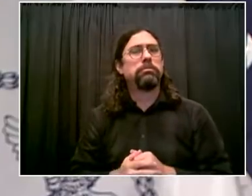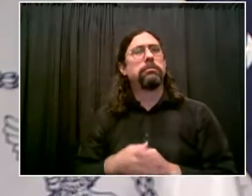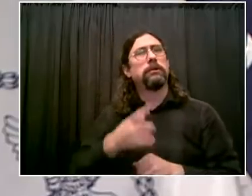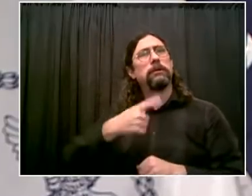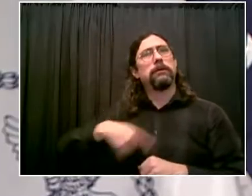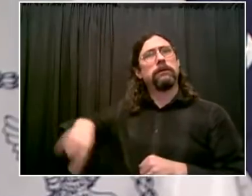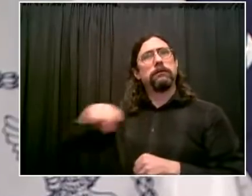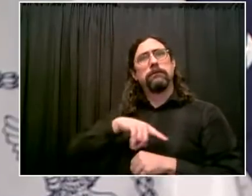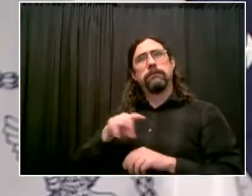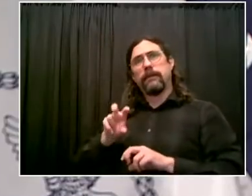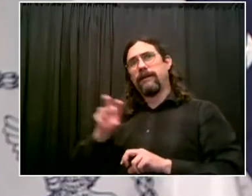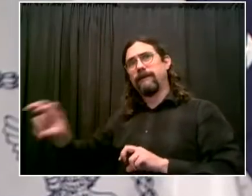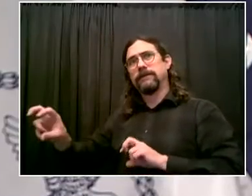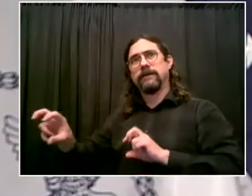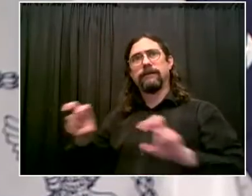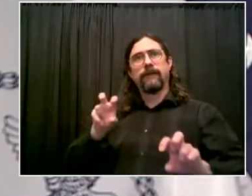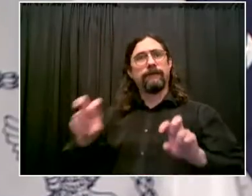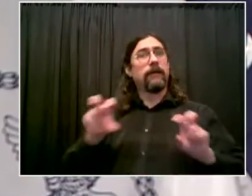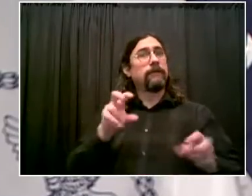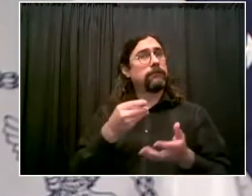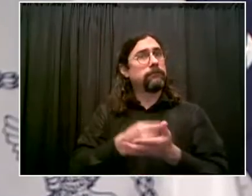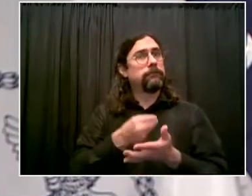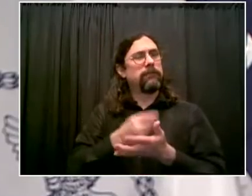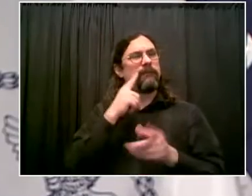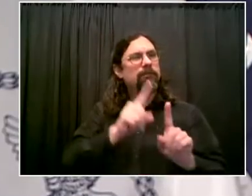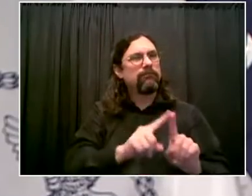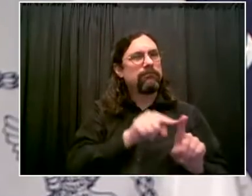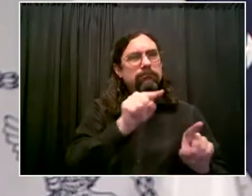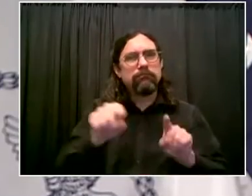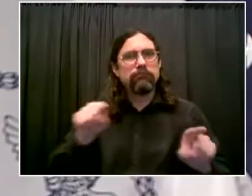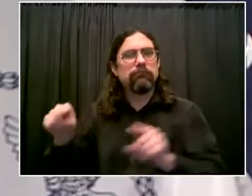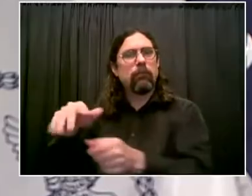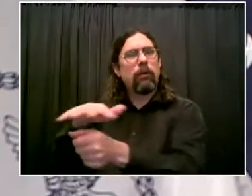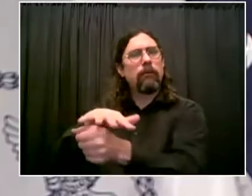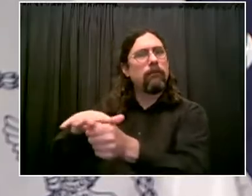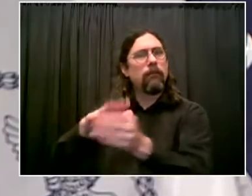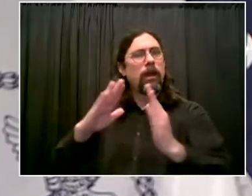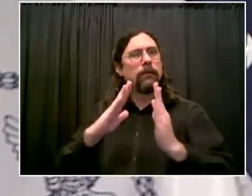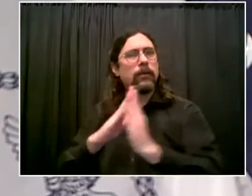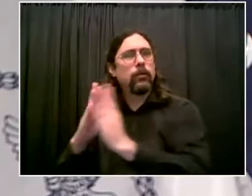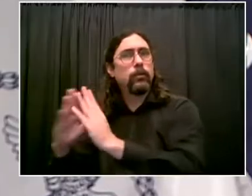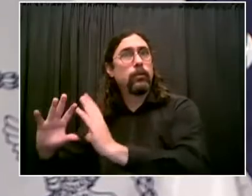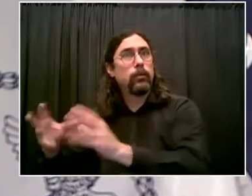WORKING WITH THE GROUPS TE HRIGHT WAY. UNESQUTIONABLY THERE IS MORE AND MORE EVIDENCE IT CAN